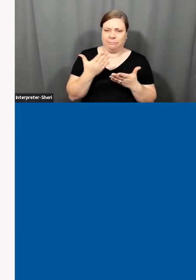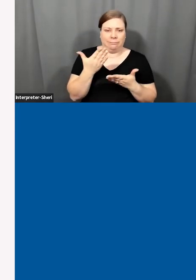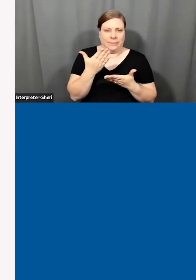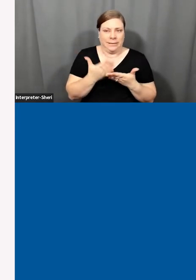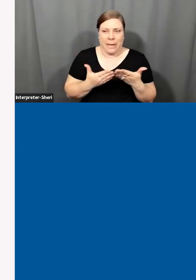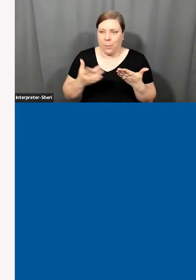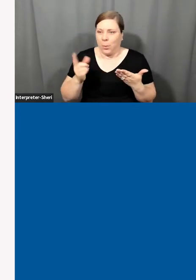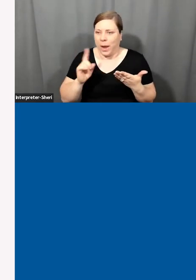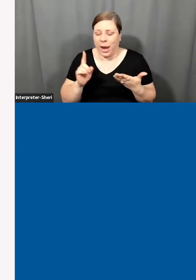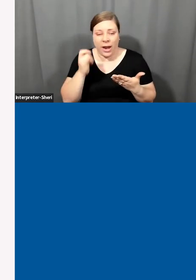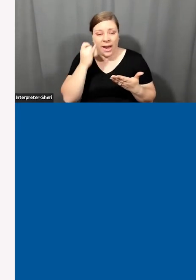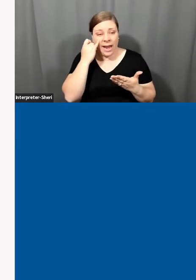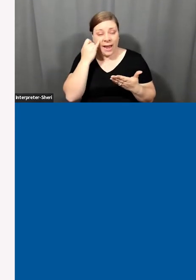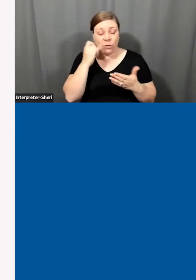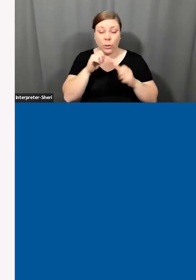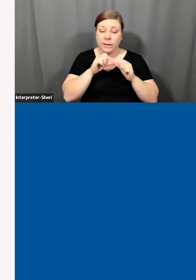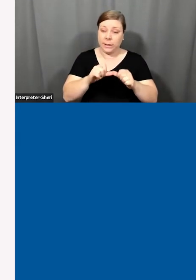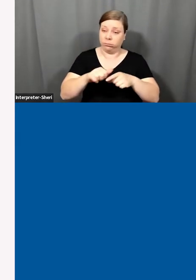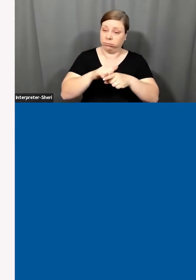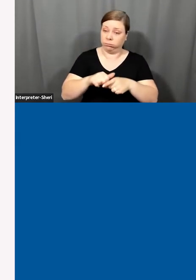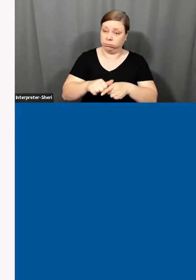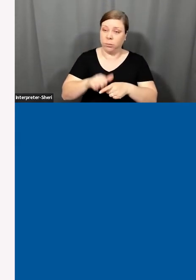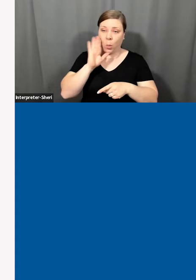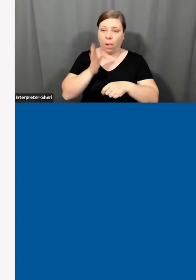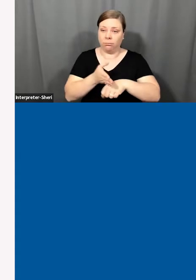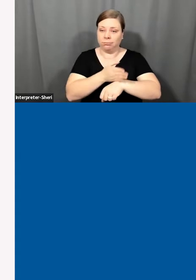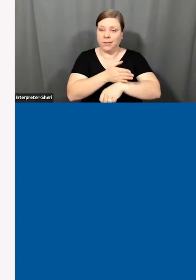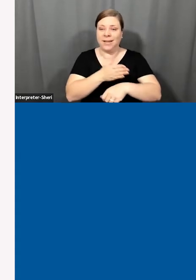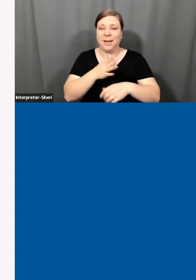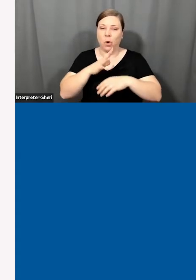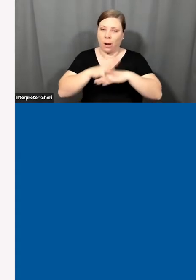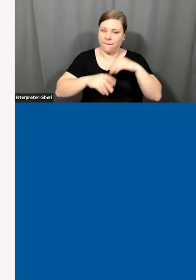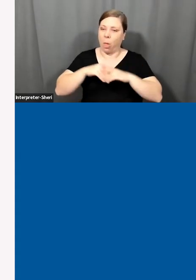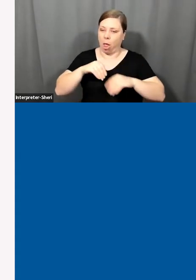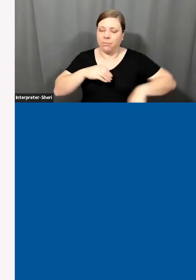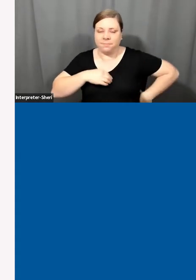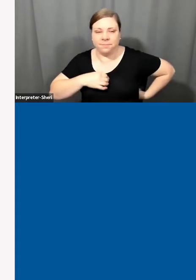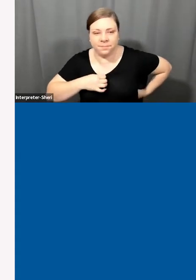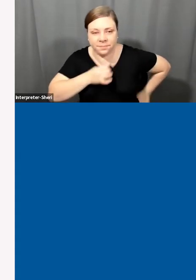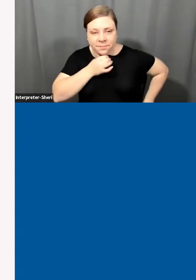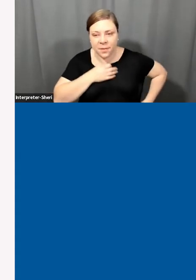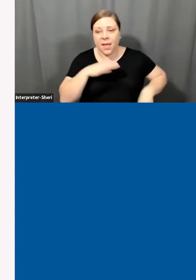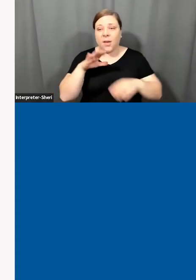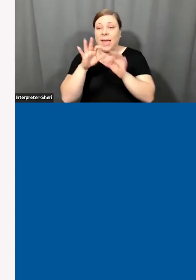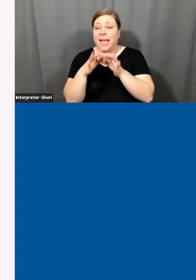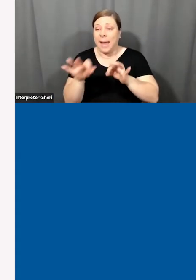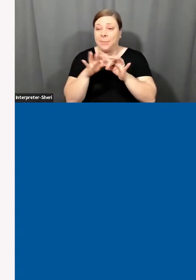is if we keep doing them. Slide 19, captions, emojis, and hashtags.